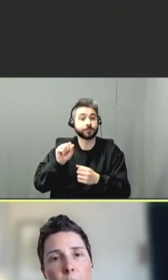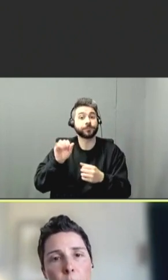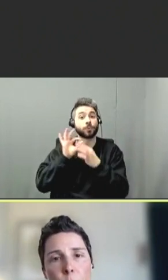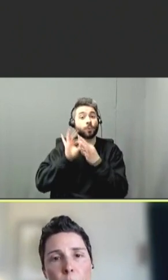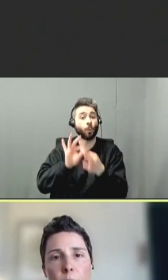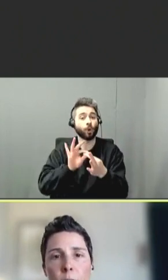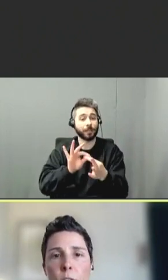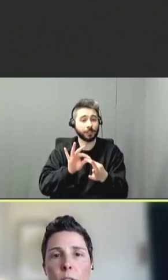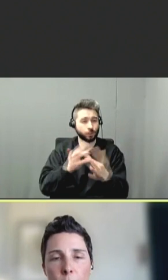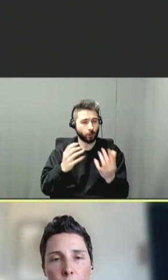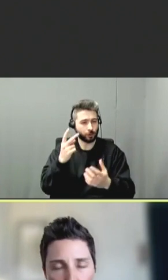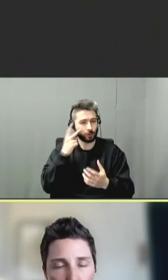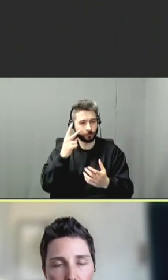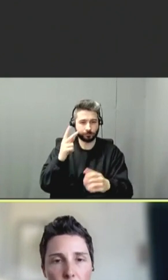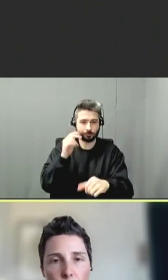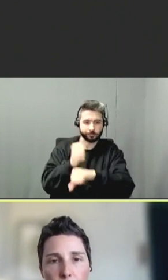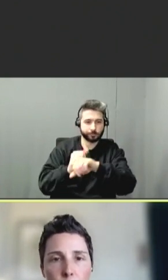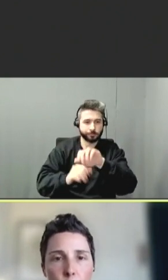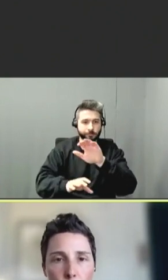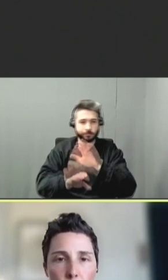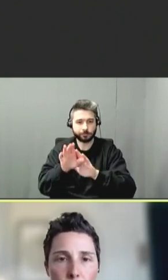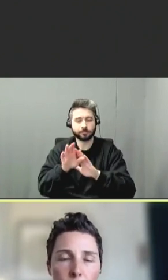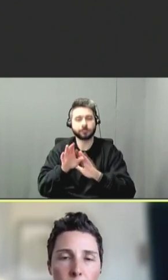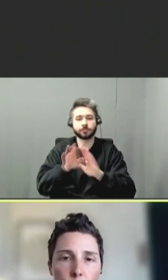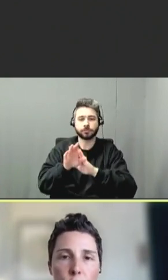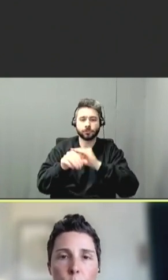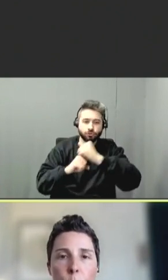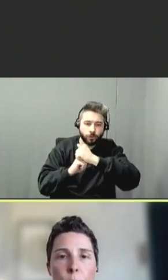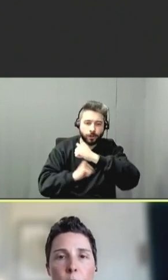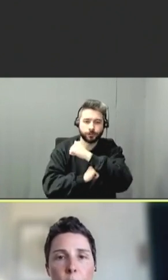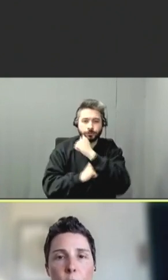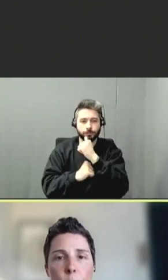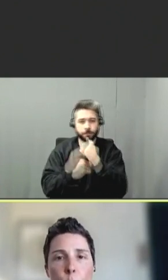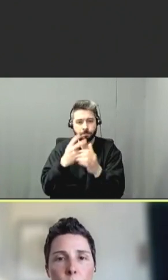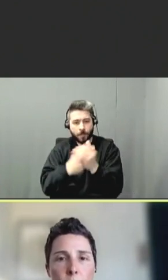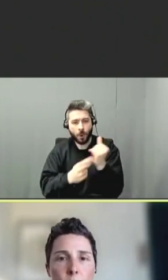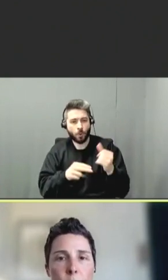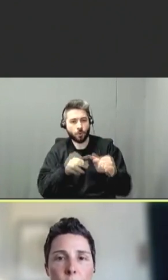see create a -- see the creation of a structure that allows for both ongoing coordination of